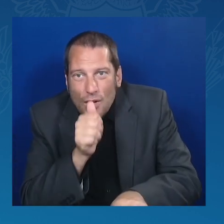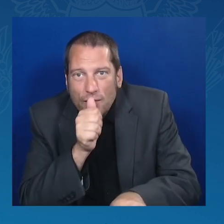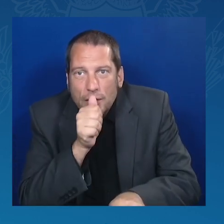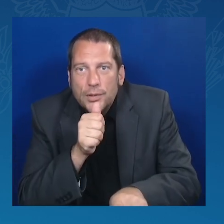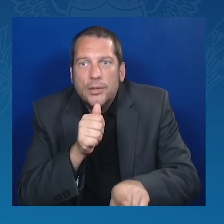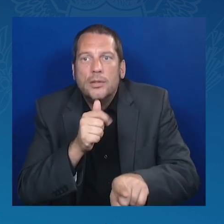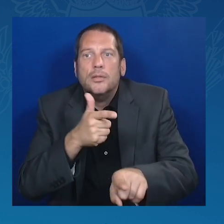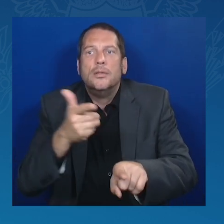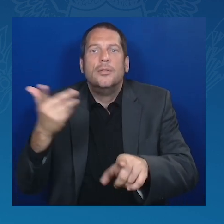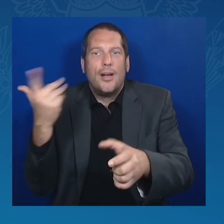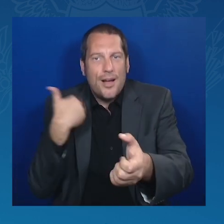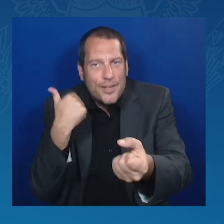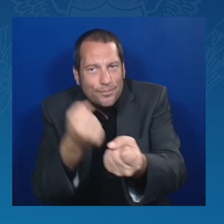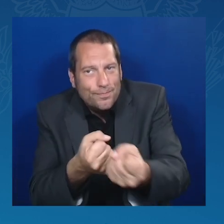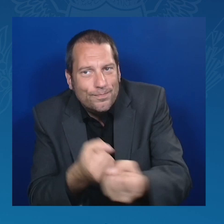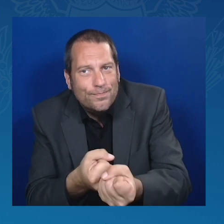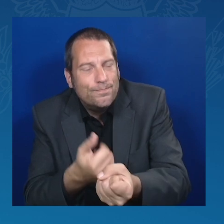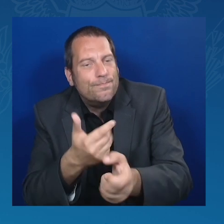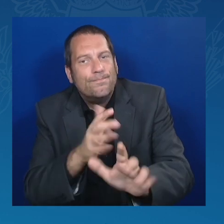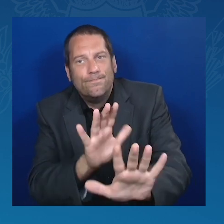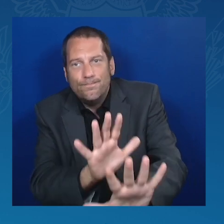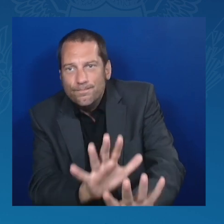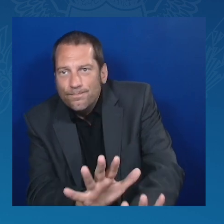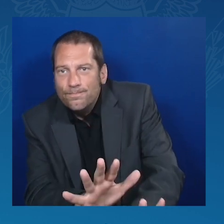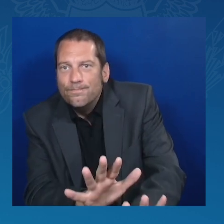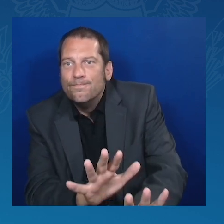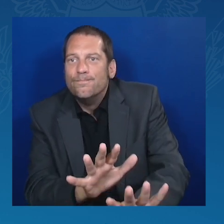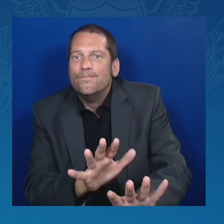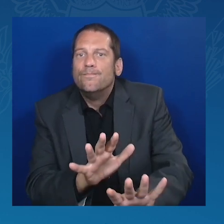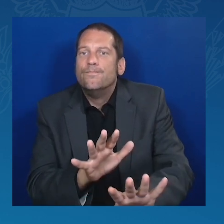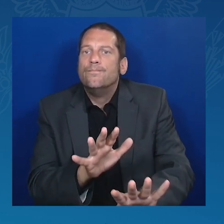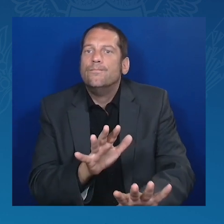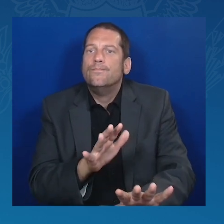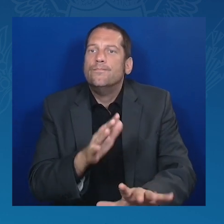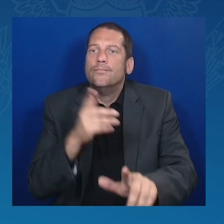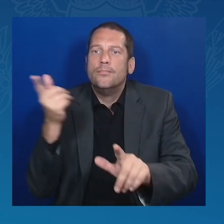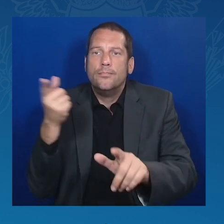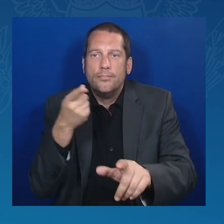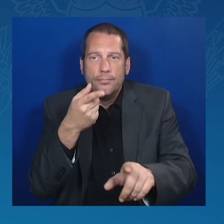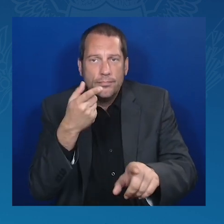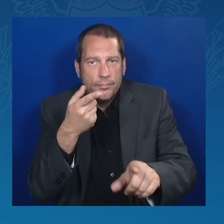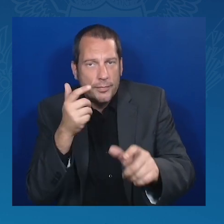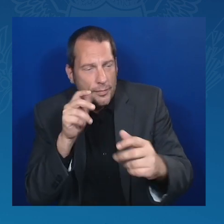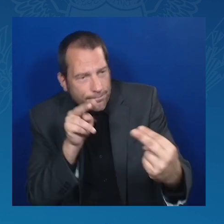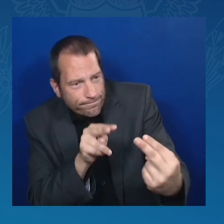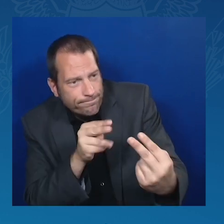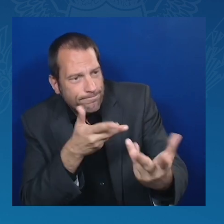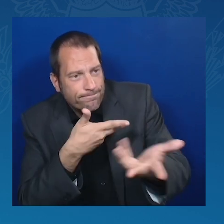Once I saw this beautiful mural of butterflies, above the operating suite, and.